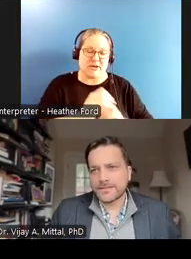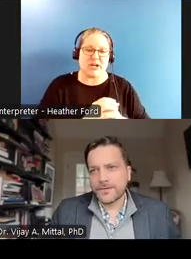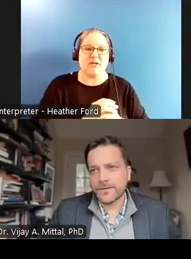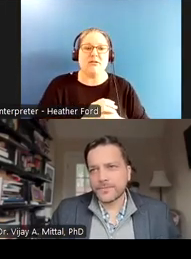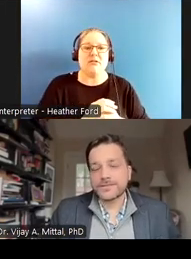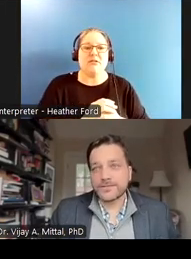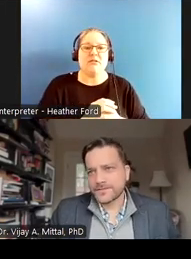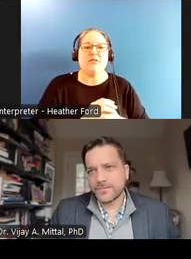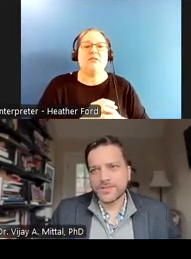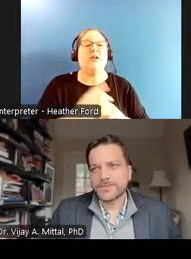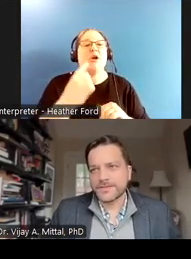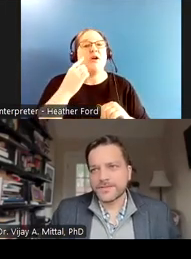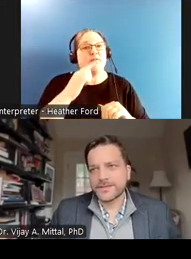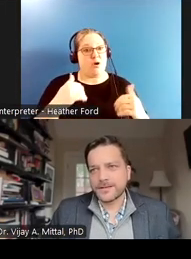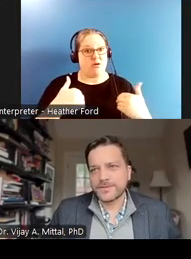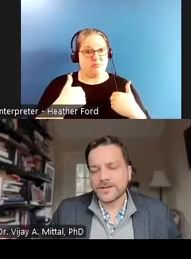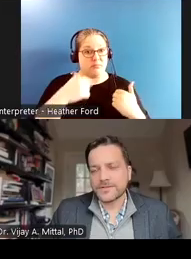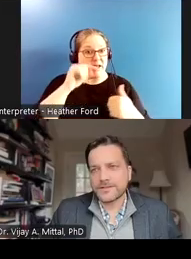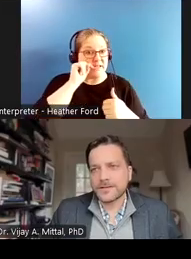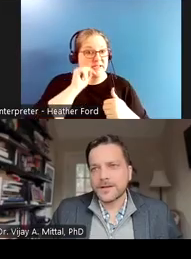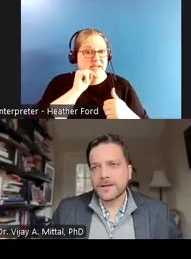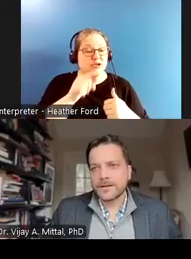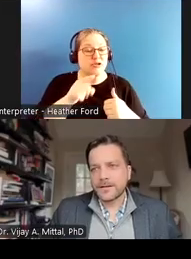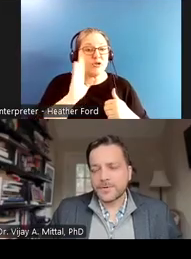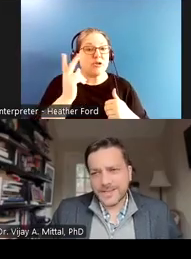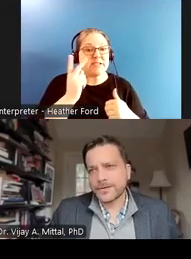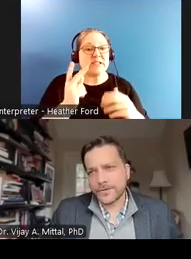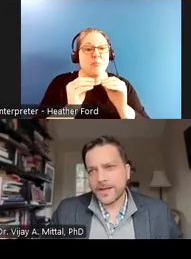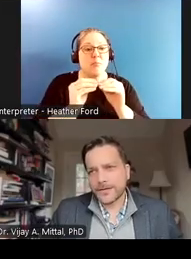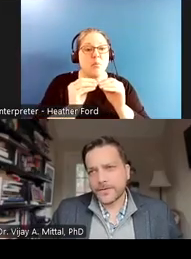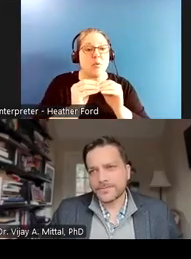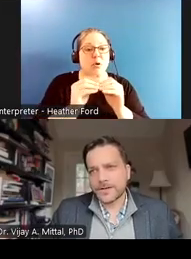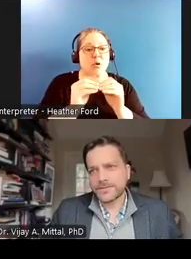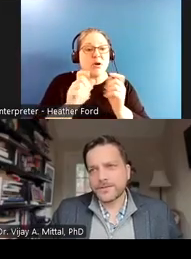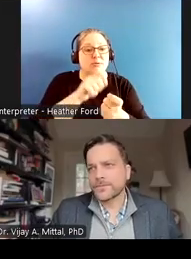though that we start to see more specificity. We start to see particular behaviors but also the